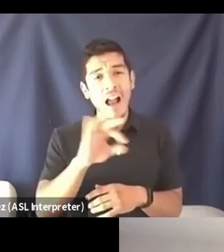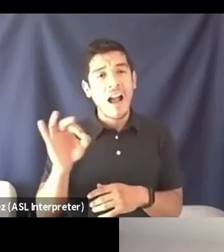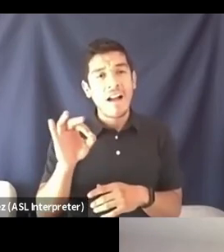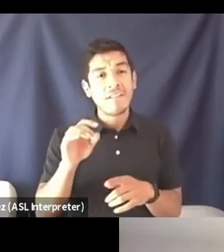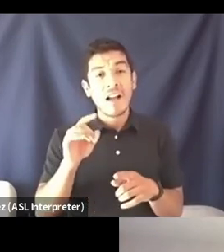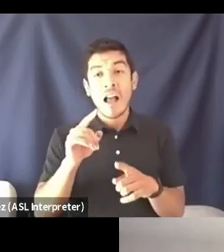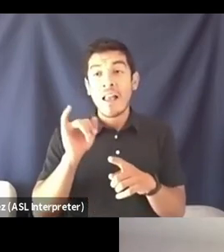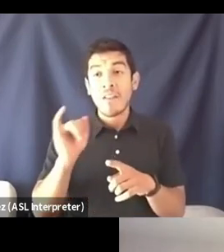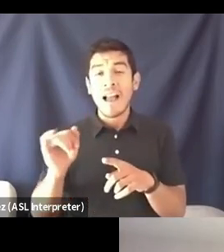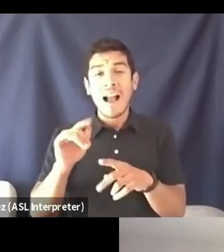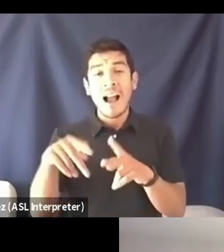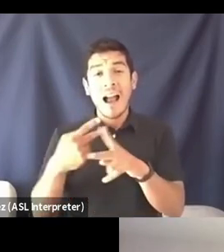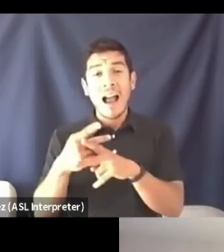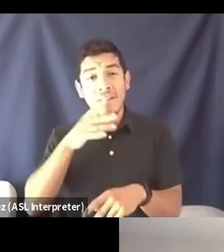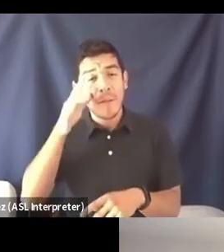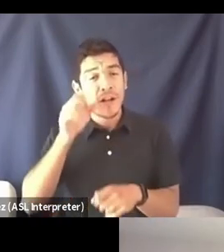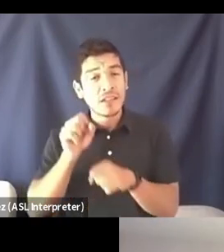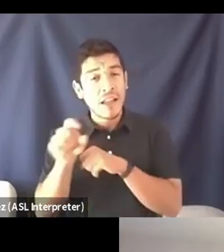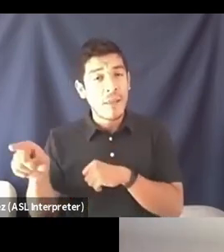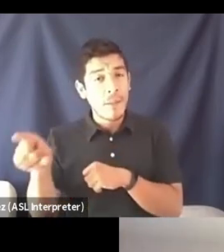that send them there. And this really